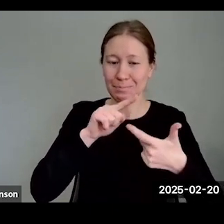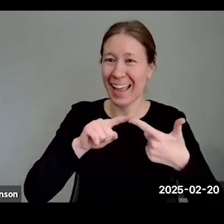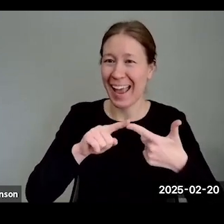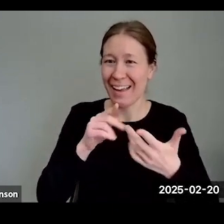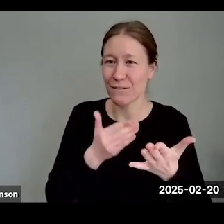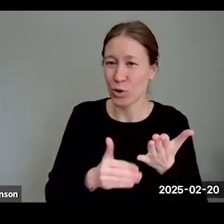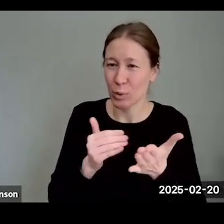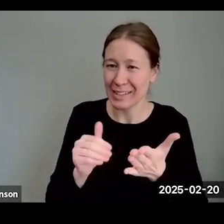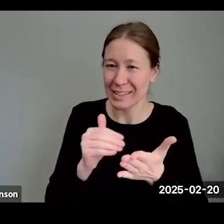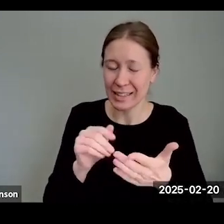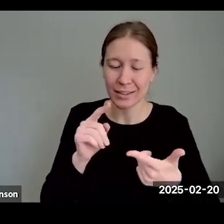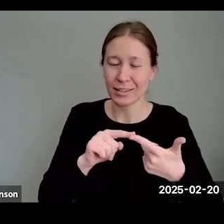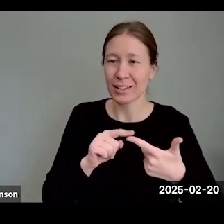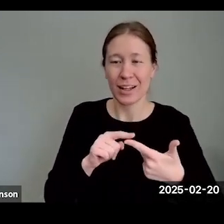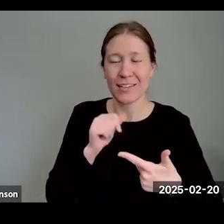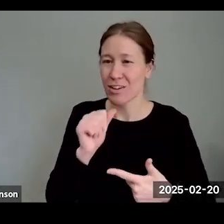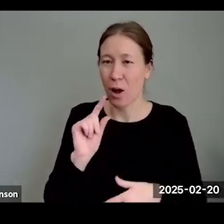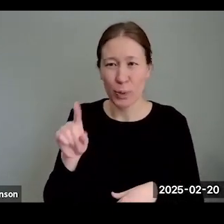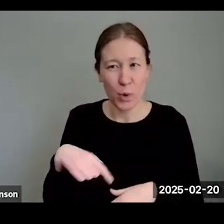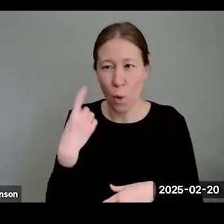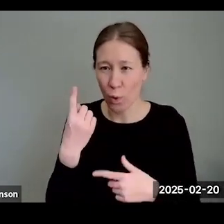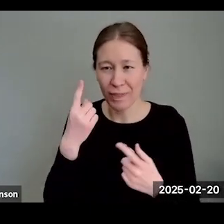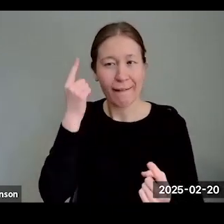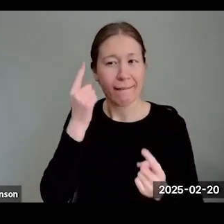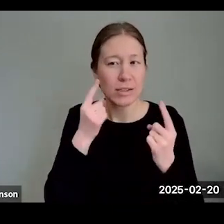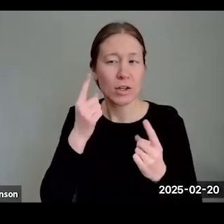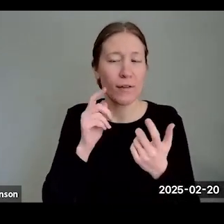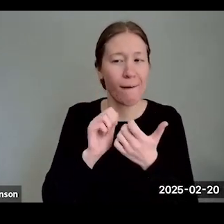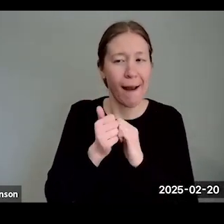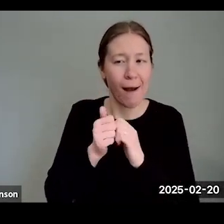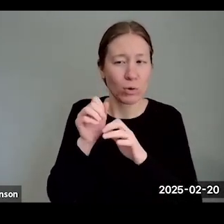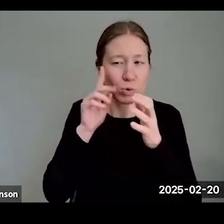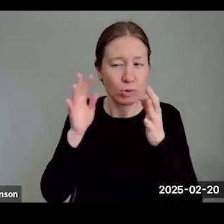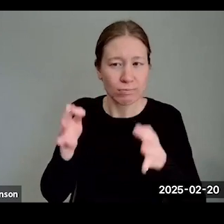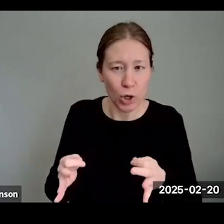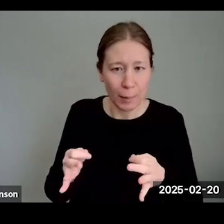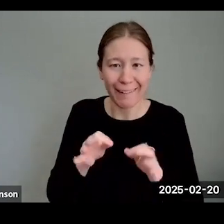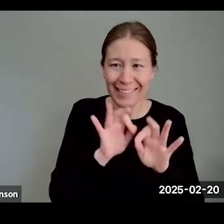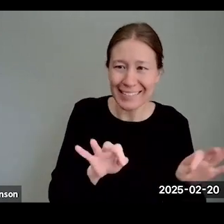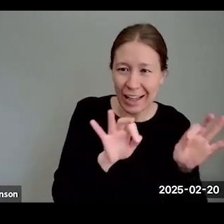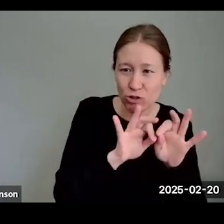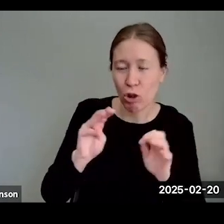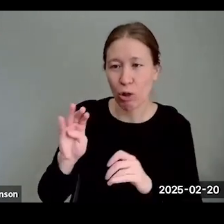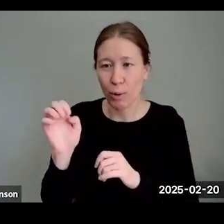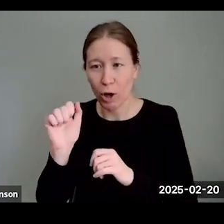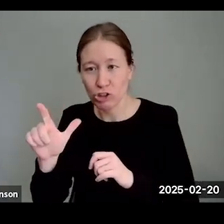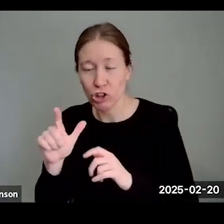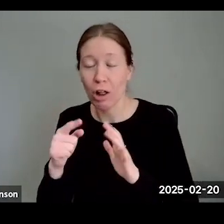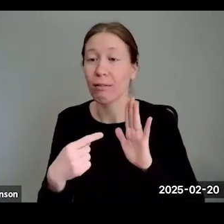in determining essential versus marginal functions. And an example of this, could be a firefighter,